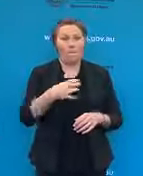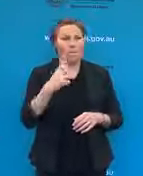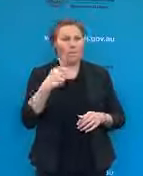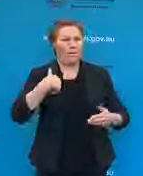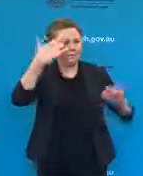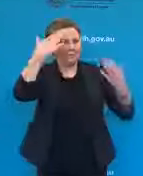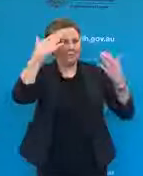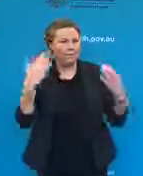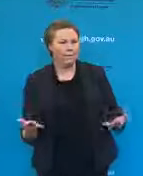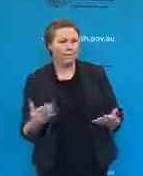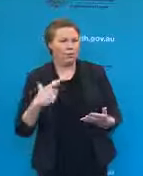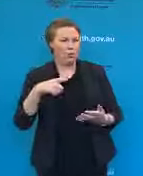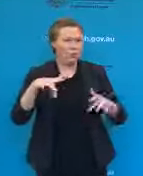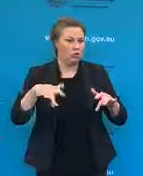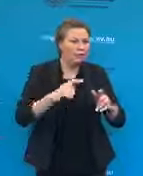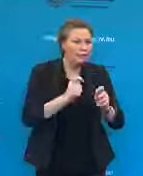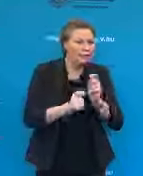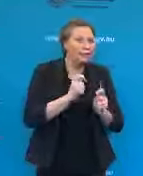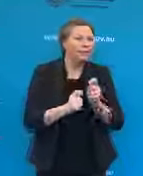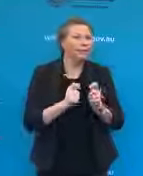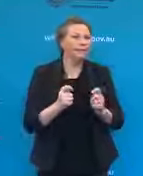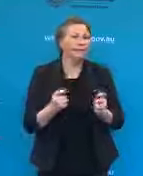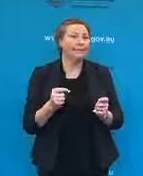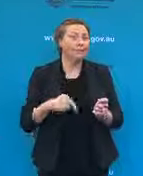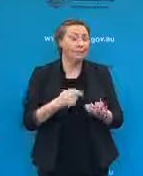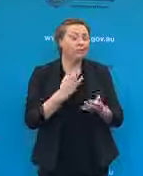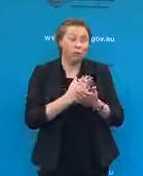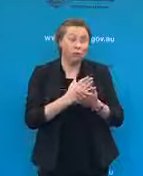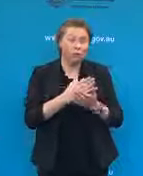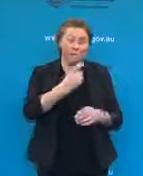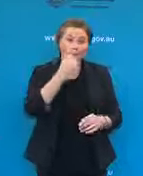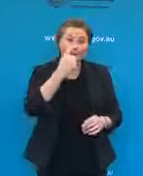that have occurred in the world. This is a serious disease that's with us and